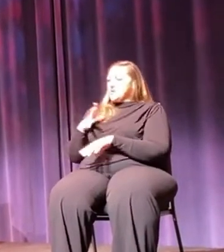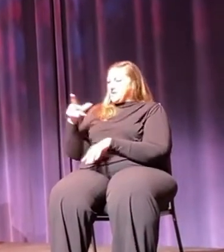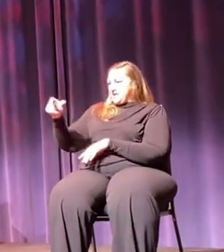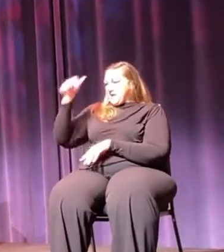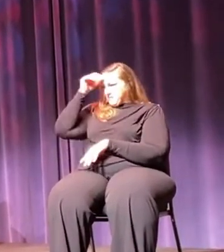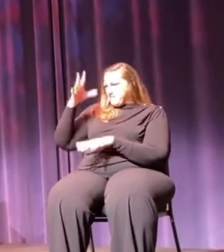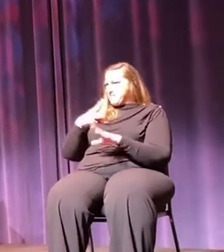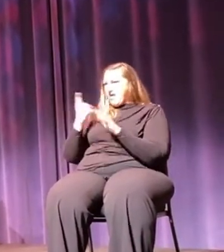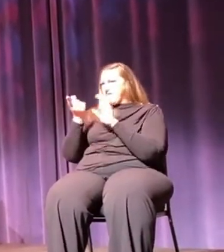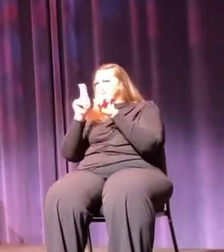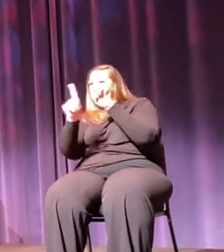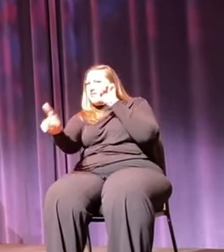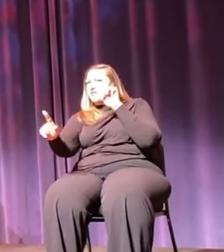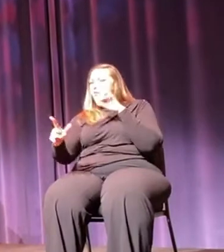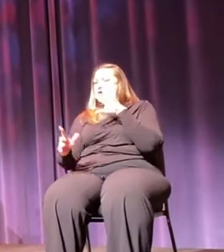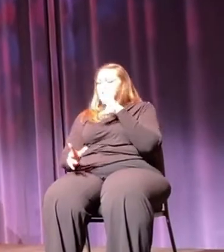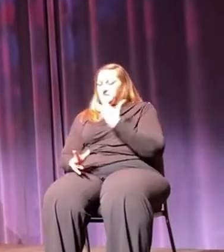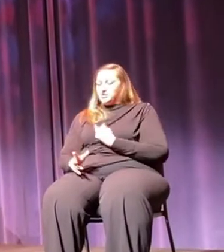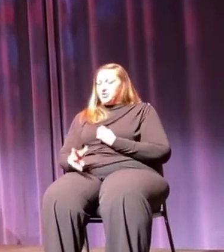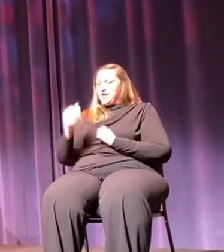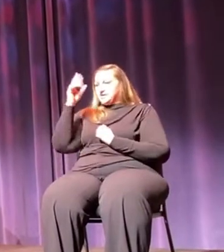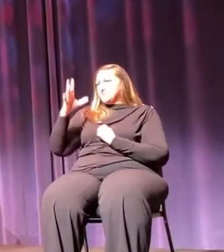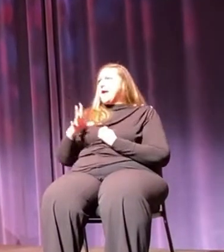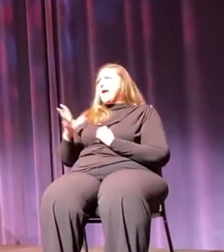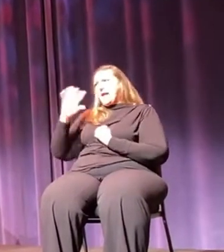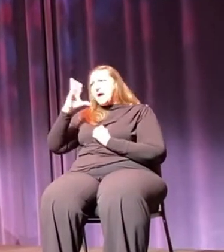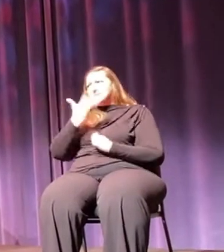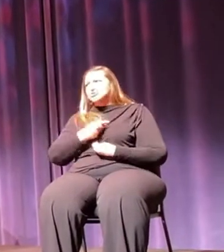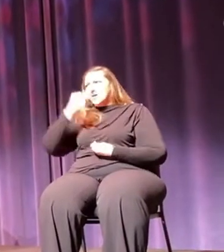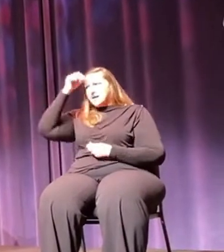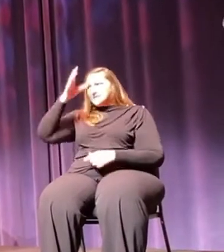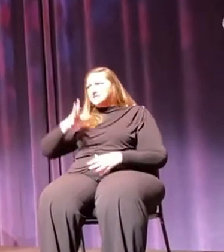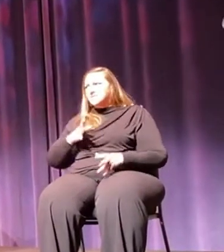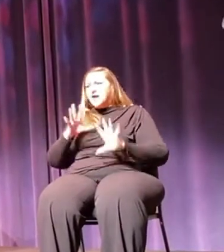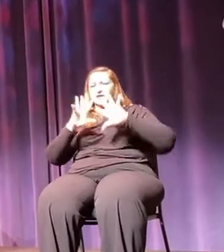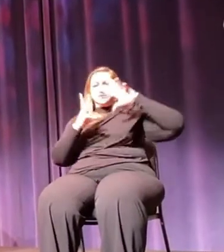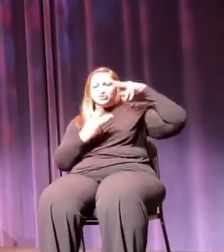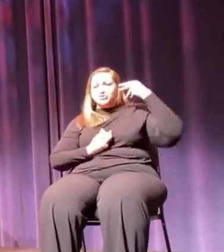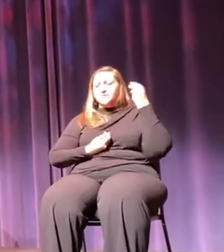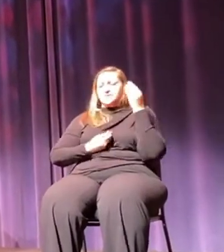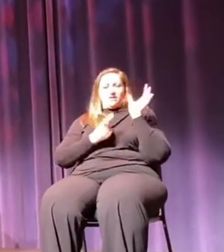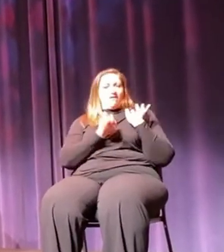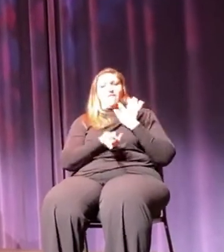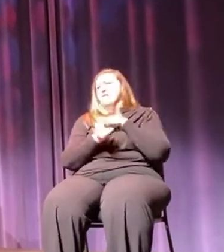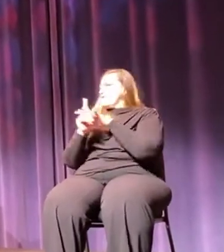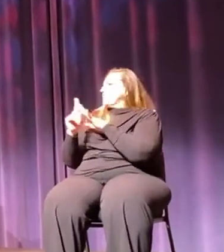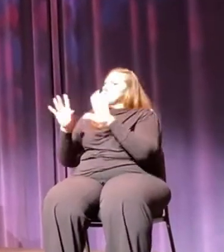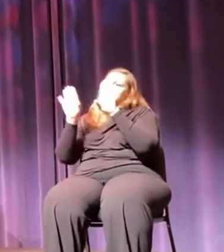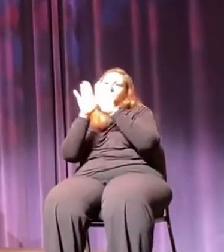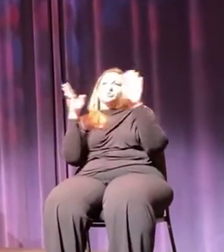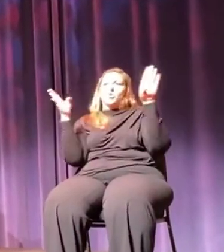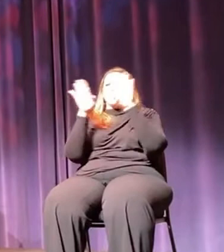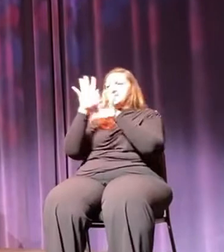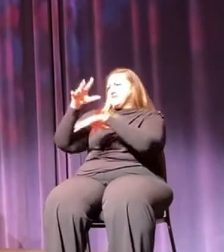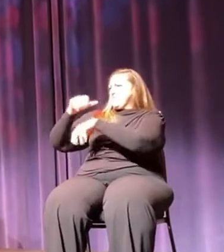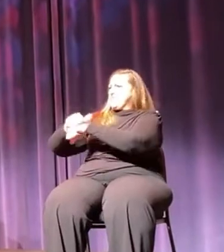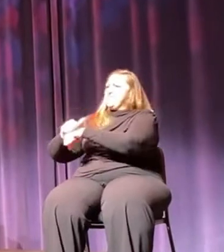Disappearing trans man. I want you to see, I am a trans man. Disappearing man, appearing between doorways, appointments and family dinners.